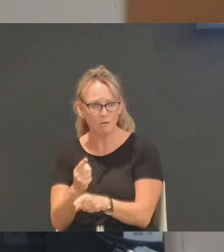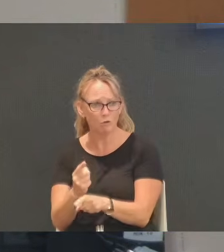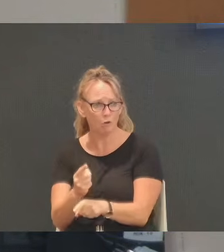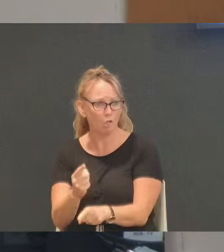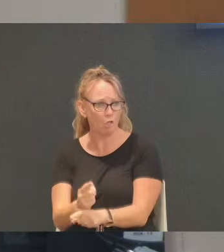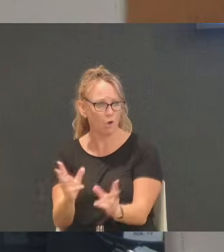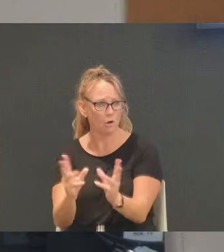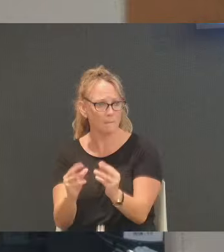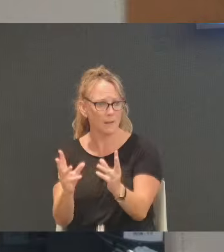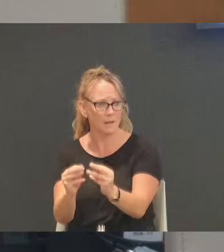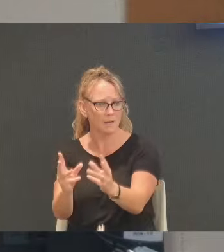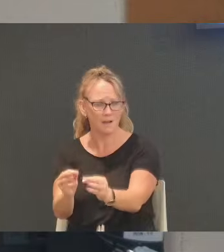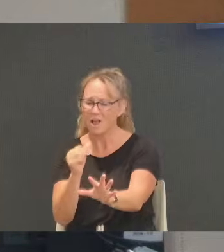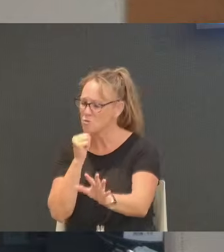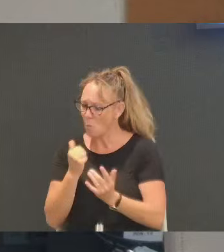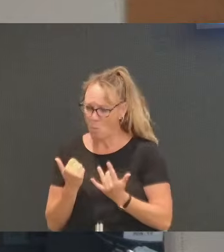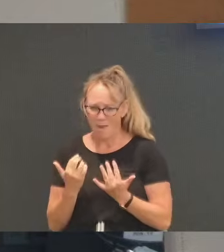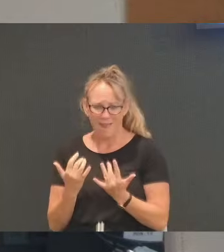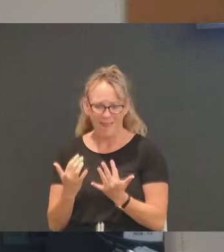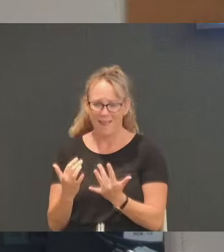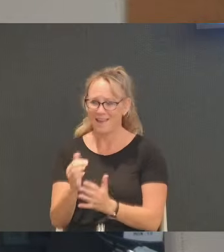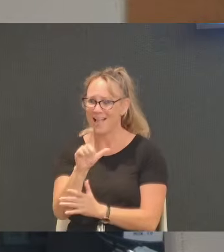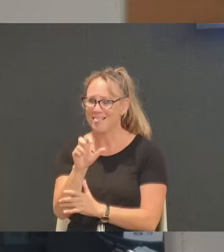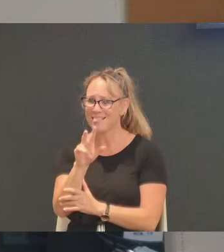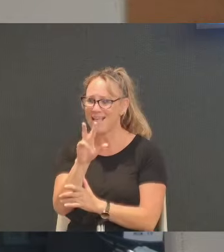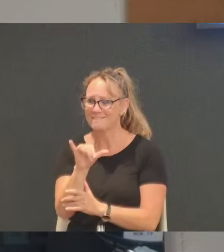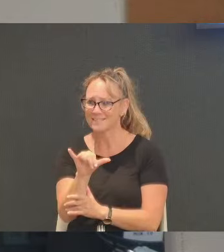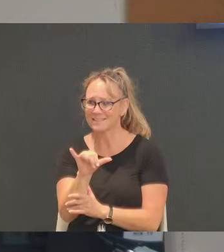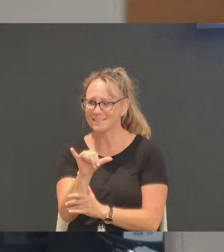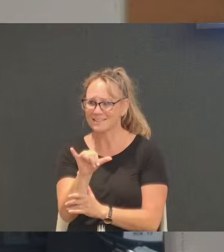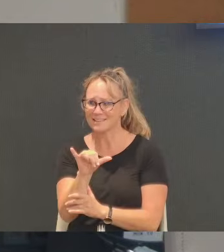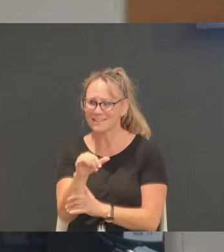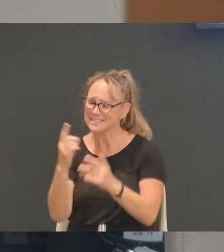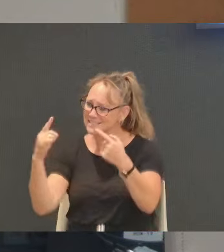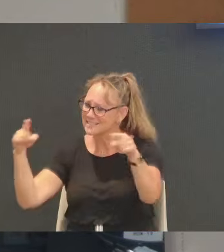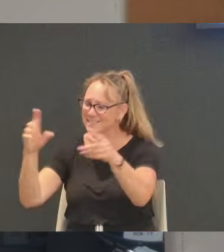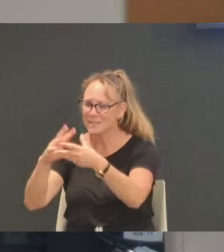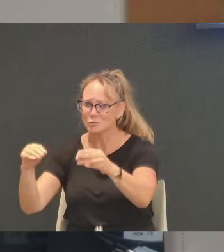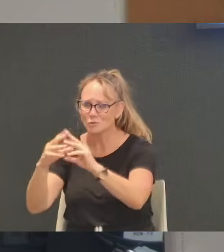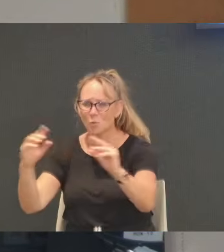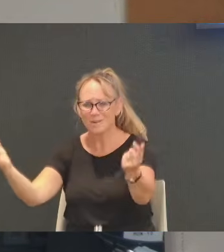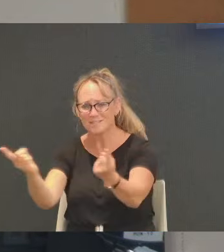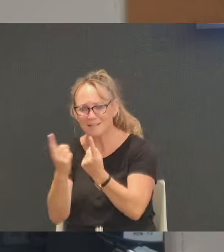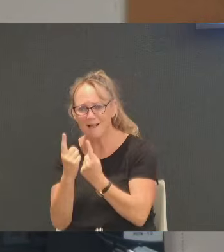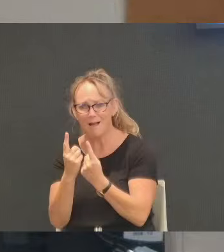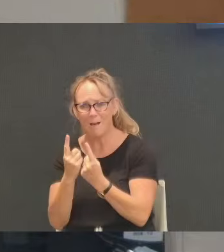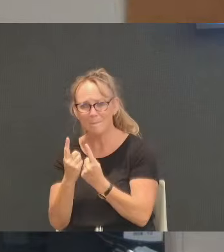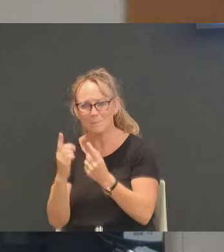wait on the levy to hear the success stories. I think these stories need to be told on a regular